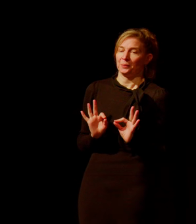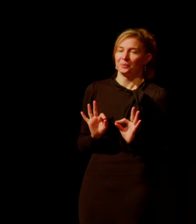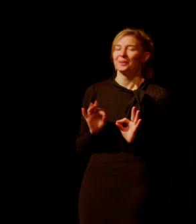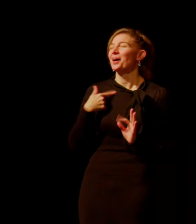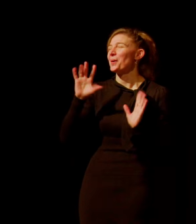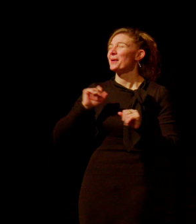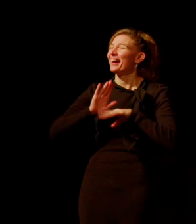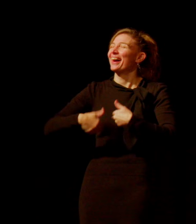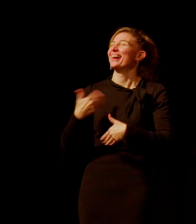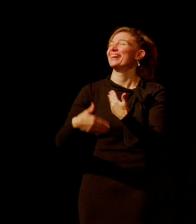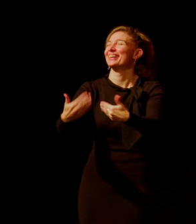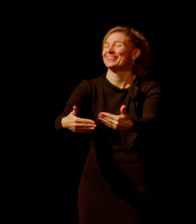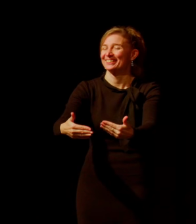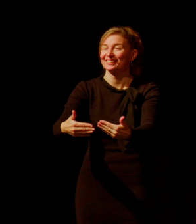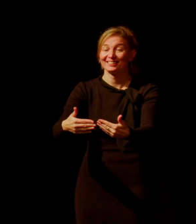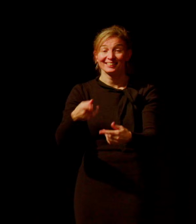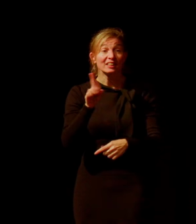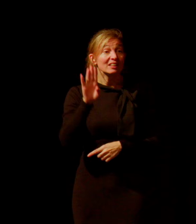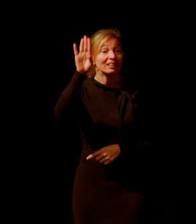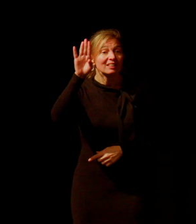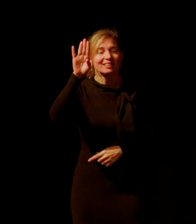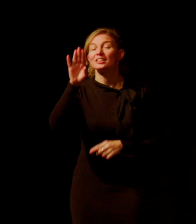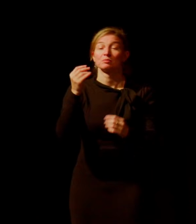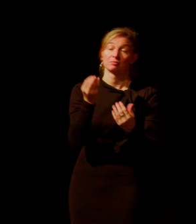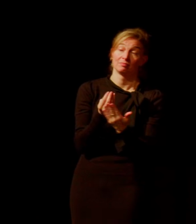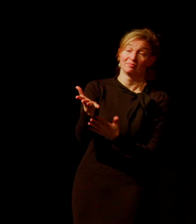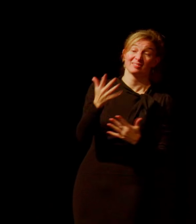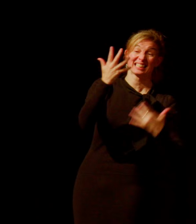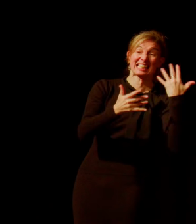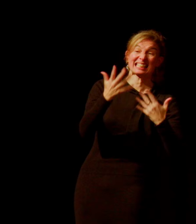If you are not raising your hand, the stats is 80%, by the way. (Chuckles)